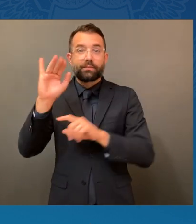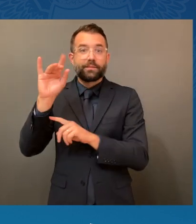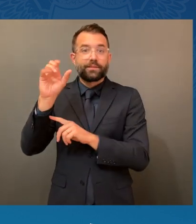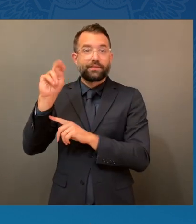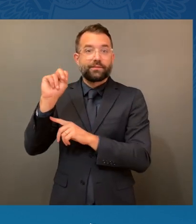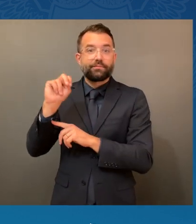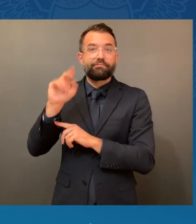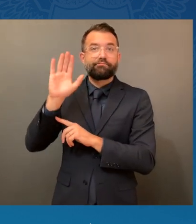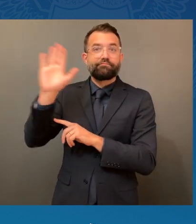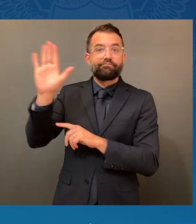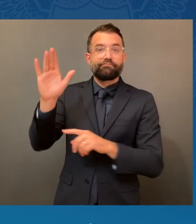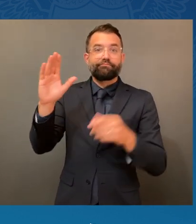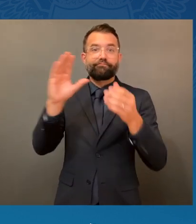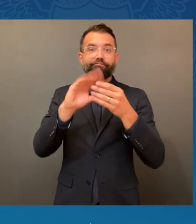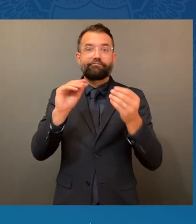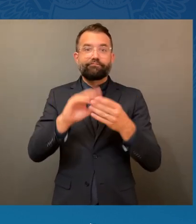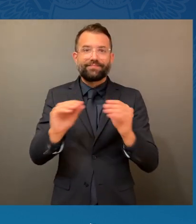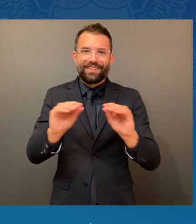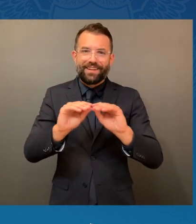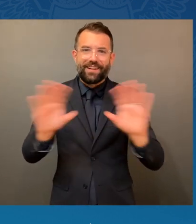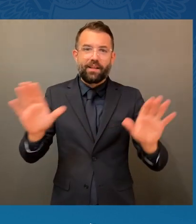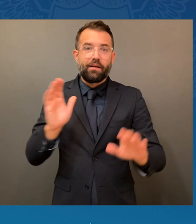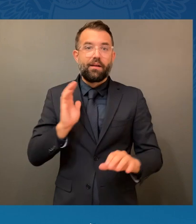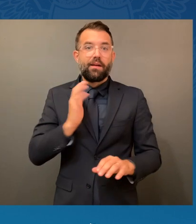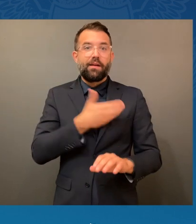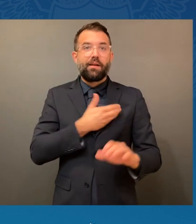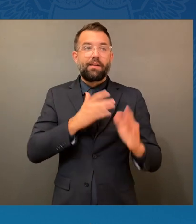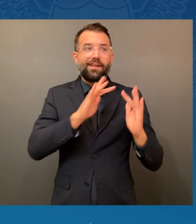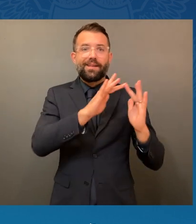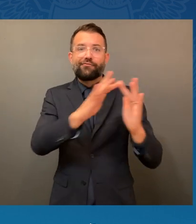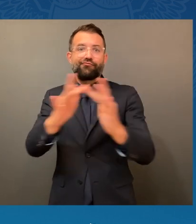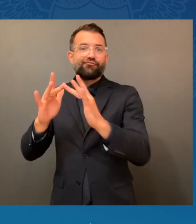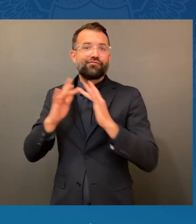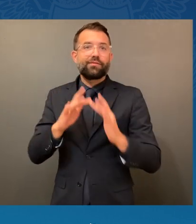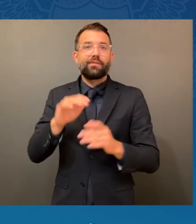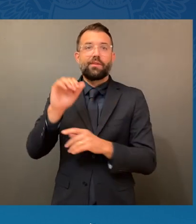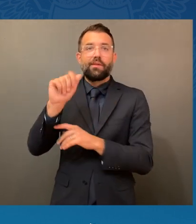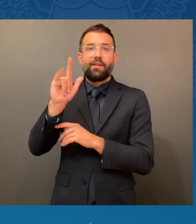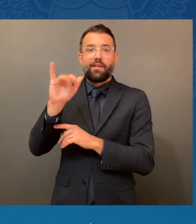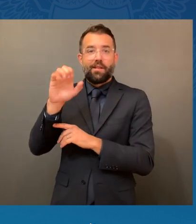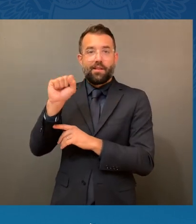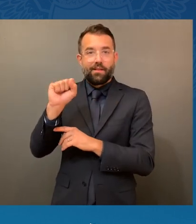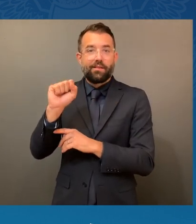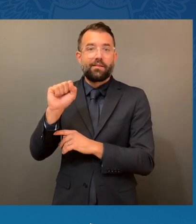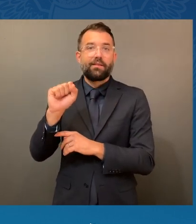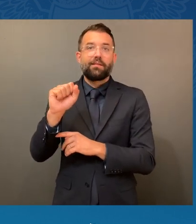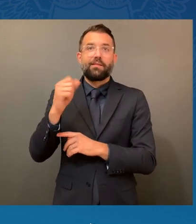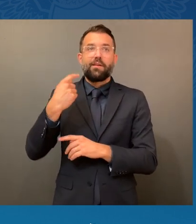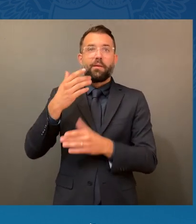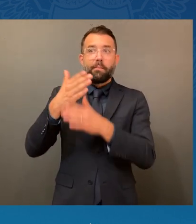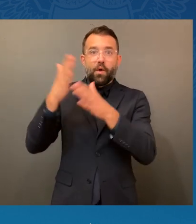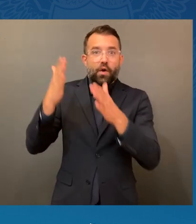President Joe Biden has been clear: Our network of alliances and partnerships is a great source of strength for America.